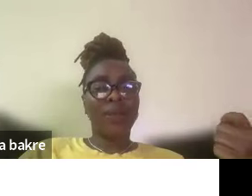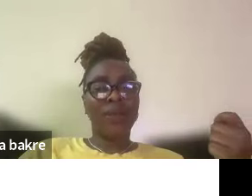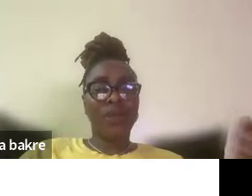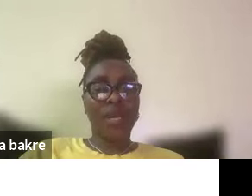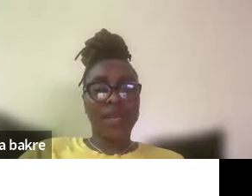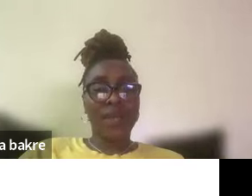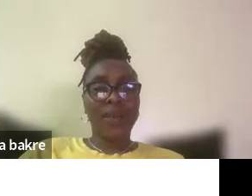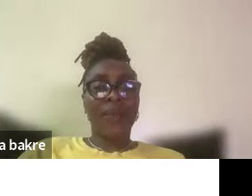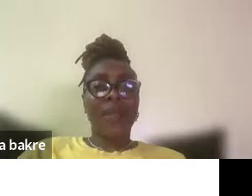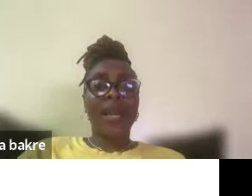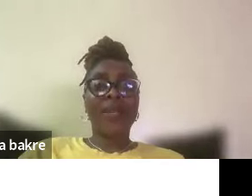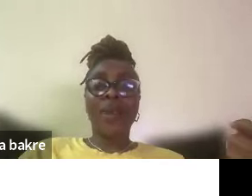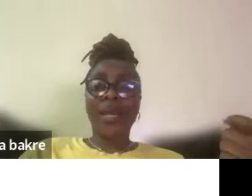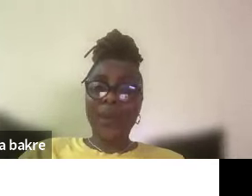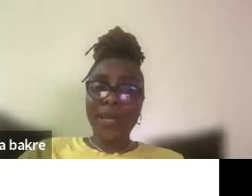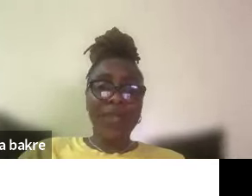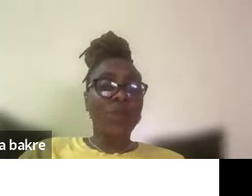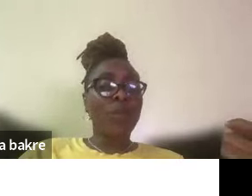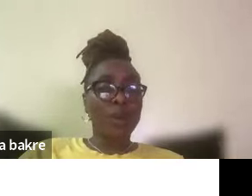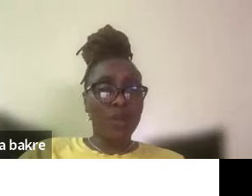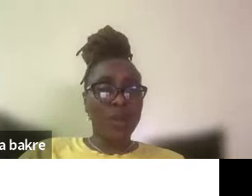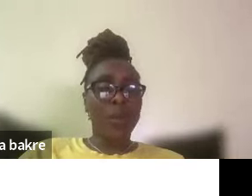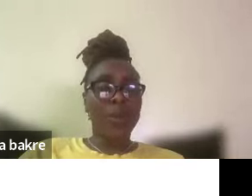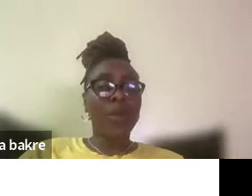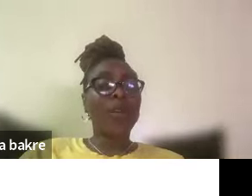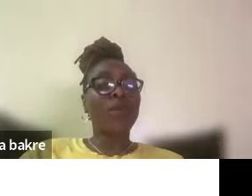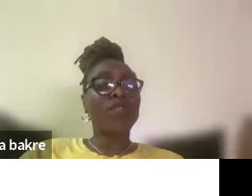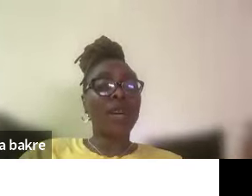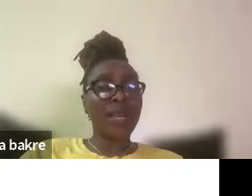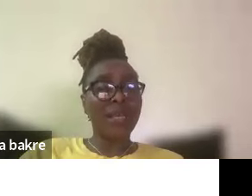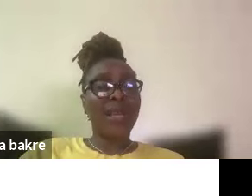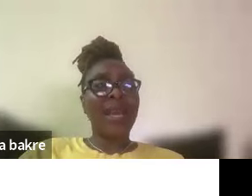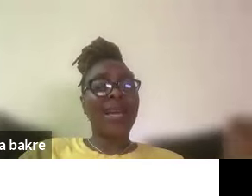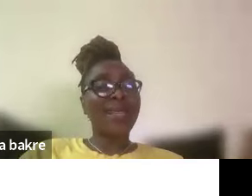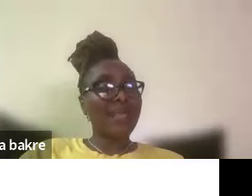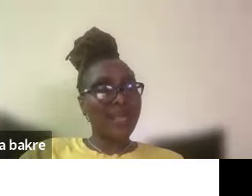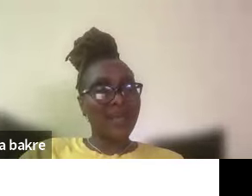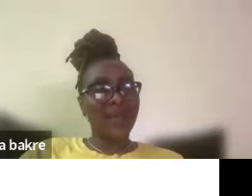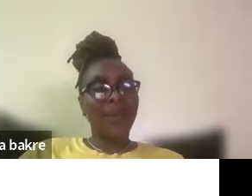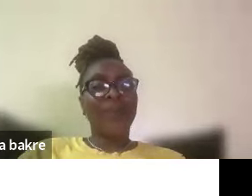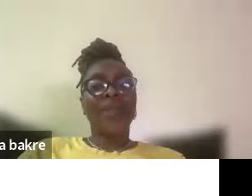sola bakre: trainings, and we expect that you must turn up. So we're going to be tracking attendance.